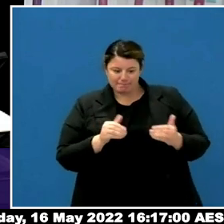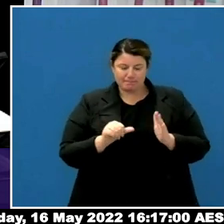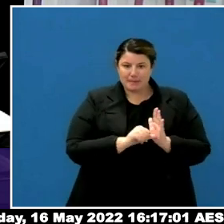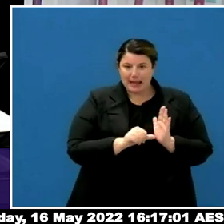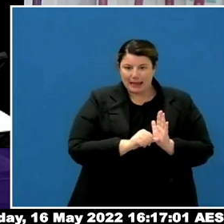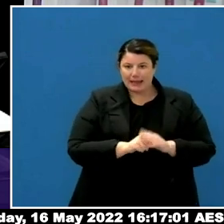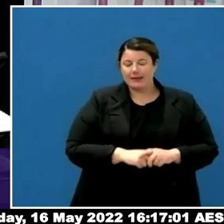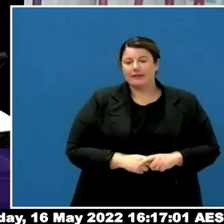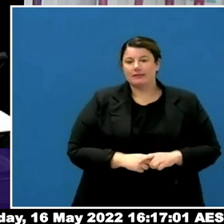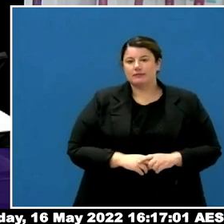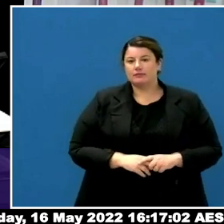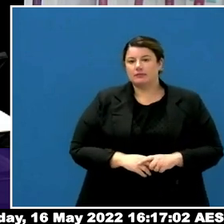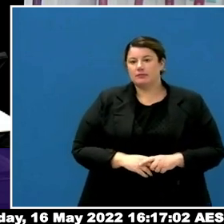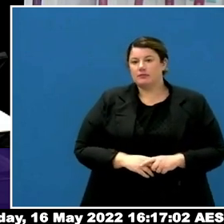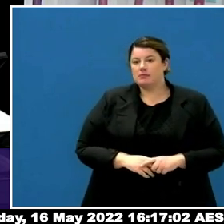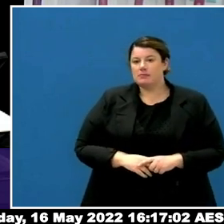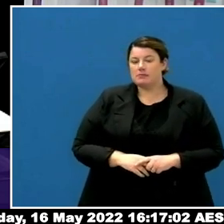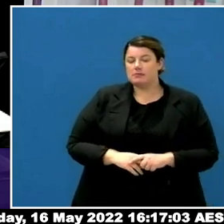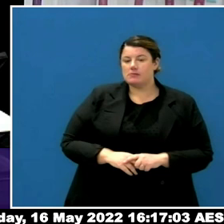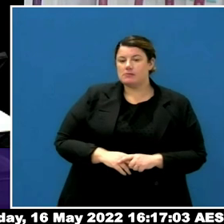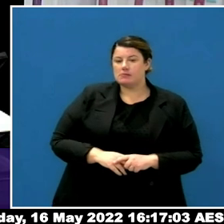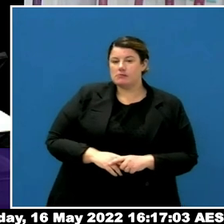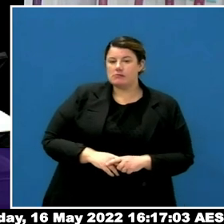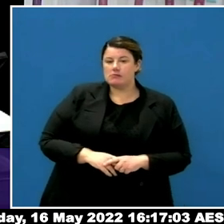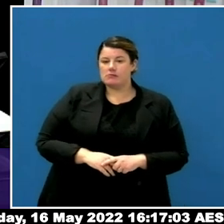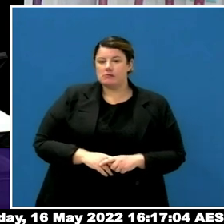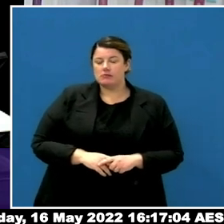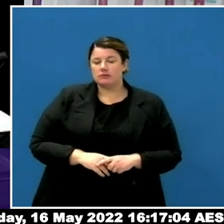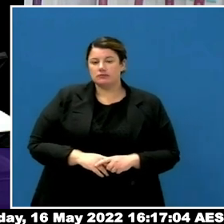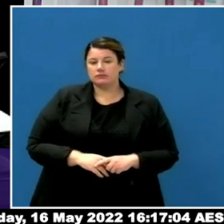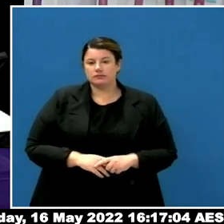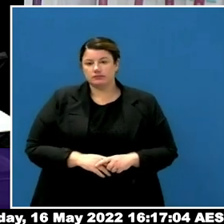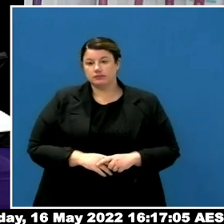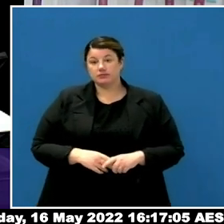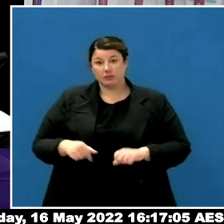correctly, there was an extra $15,000 provided through the NDIA?